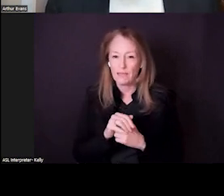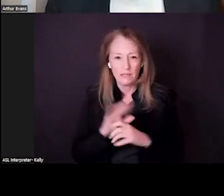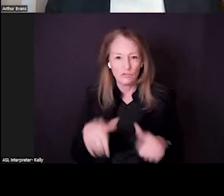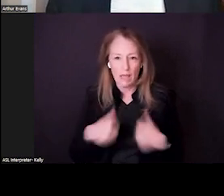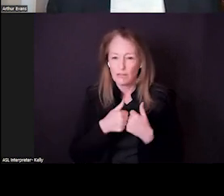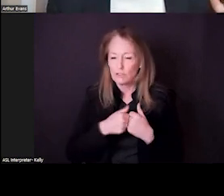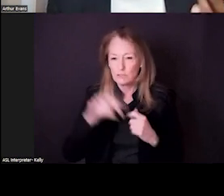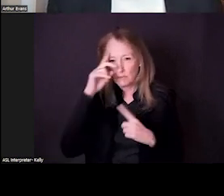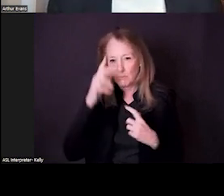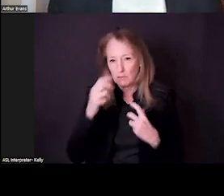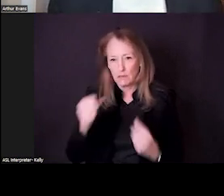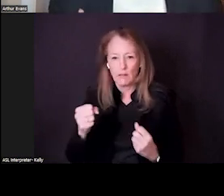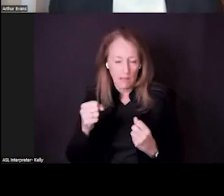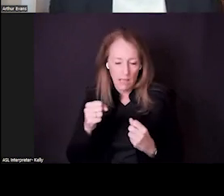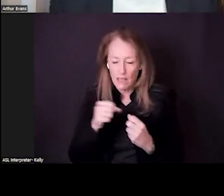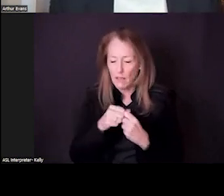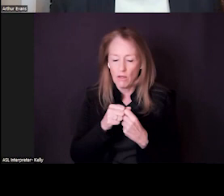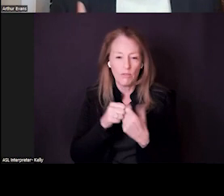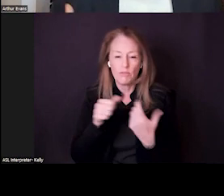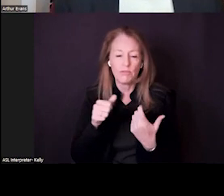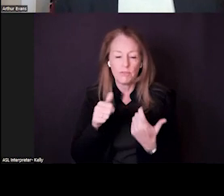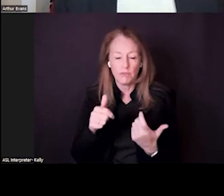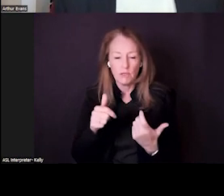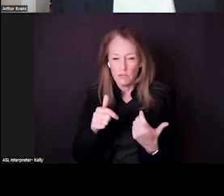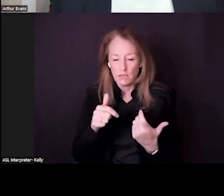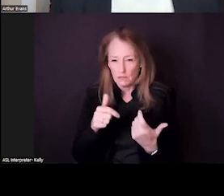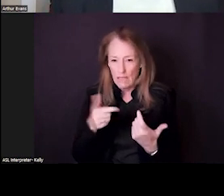PANDEMIC. LOTS OF PEOPLE WERE NOT GETTING ACCESS TO CARE, FUNDING,